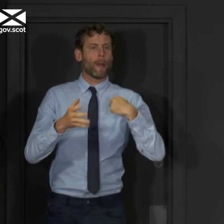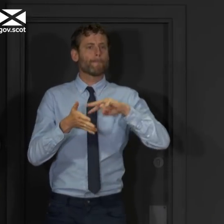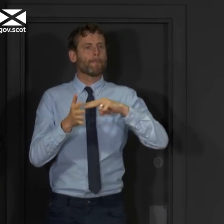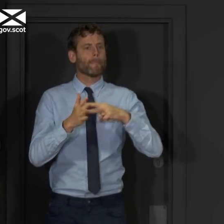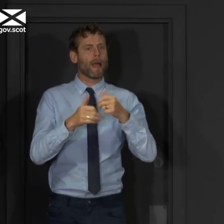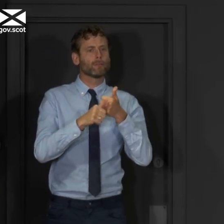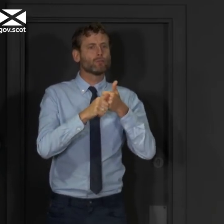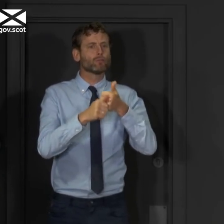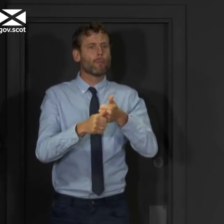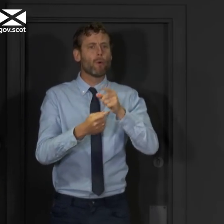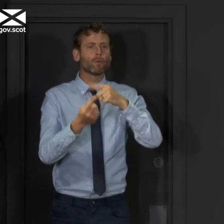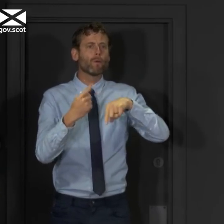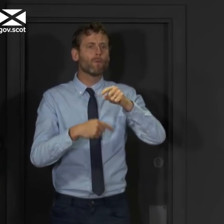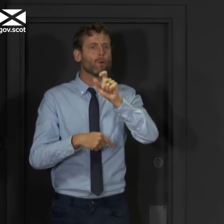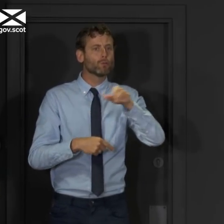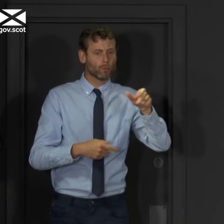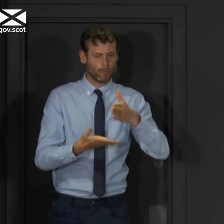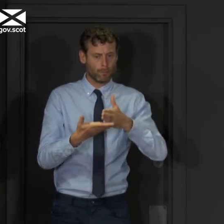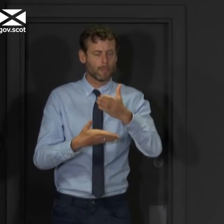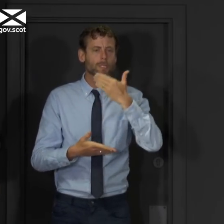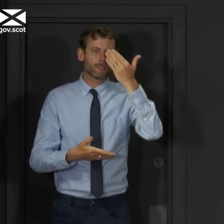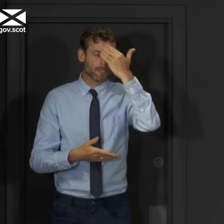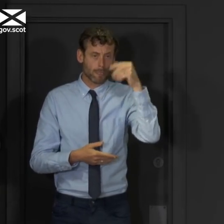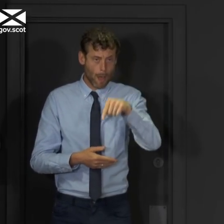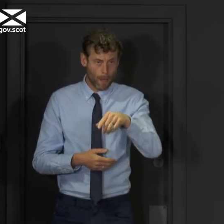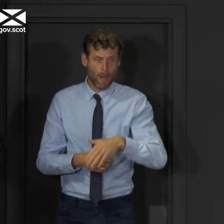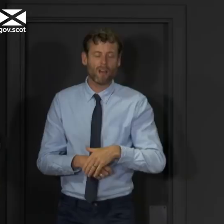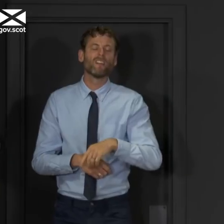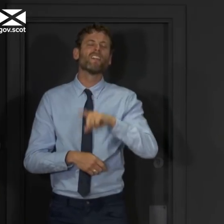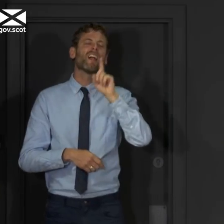I'll then close by reflecting on the importance of our Test and Protect system, which was